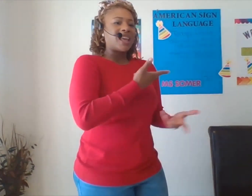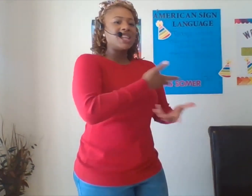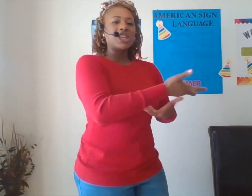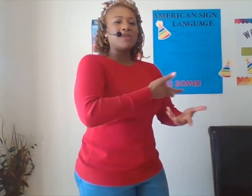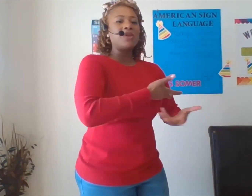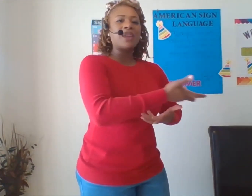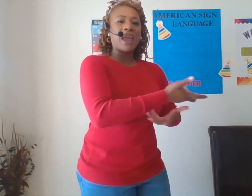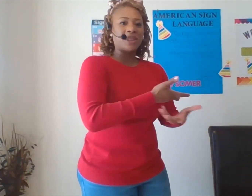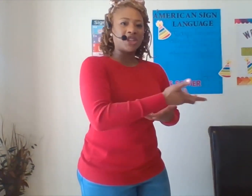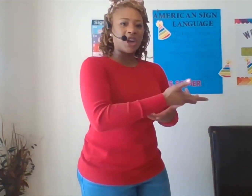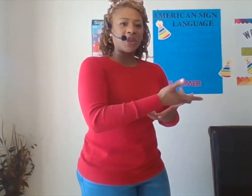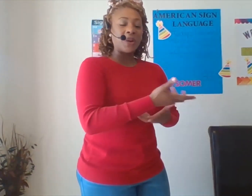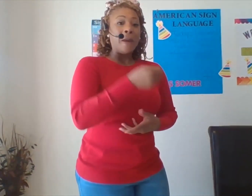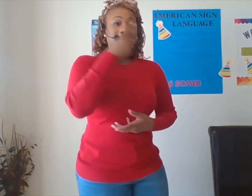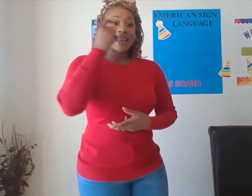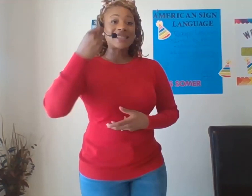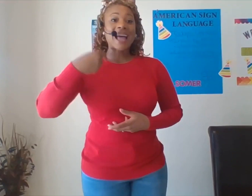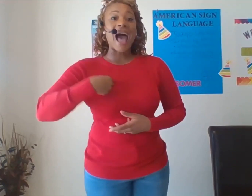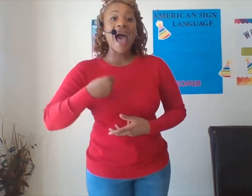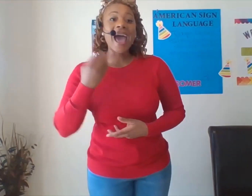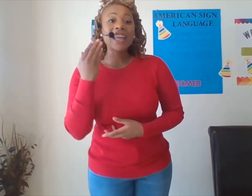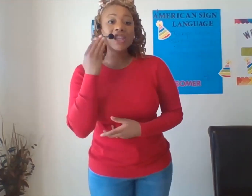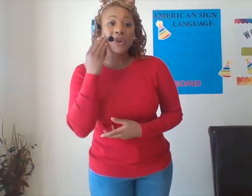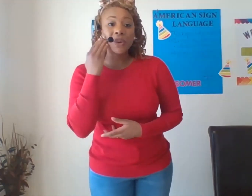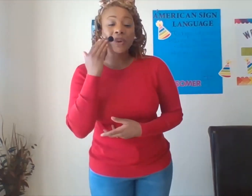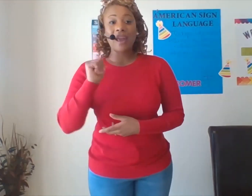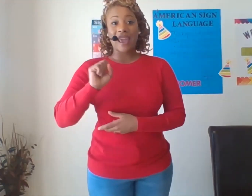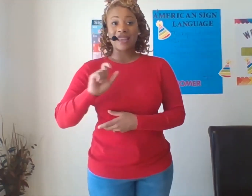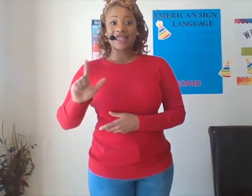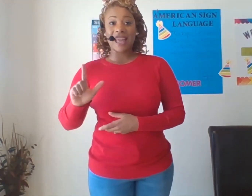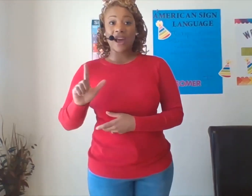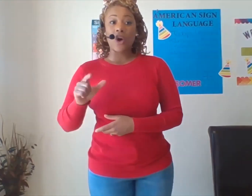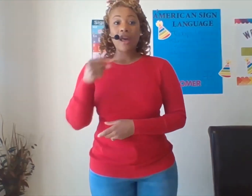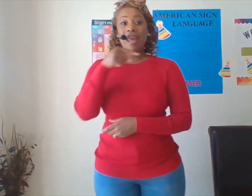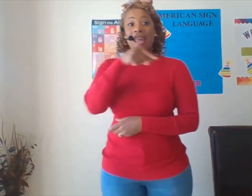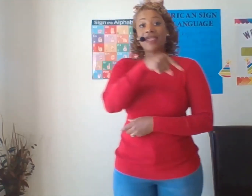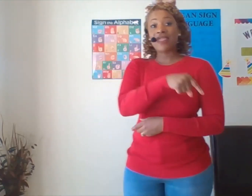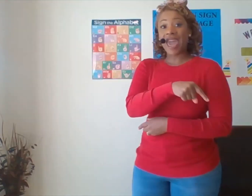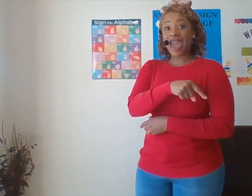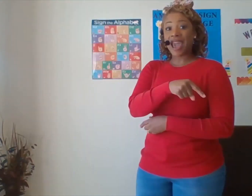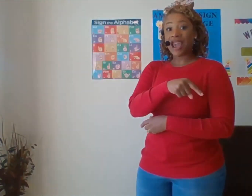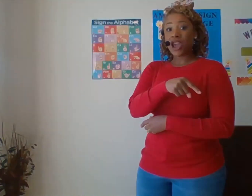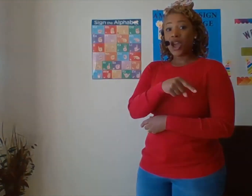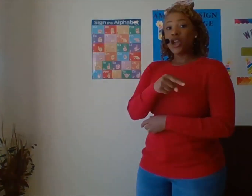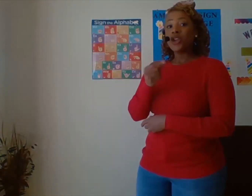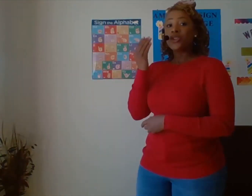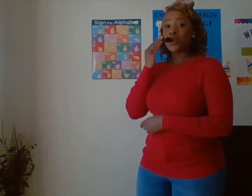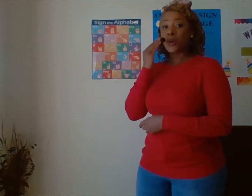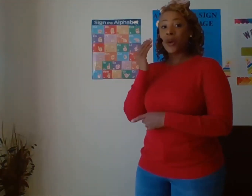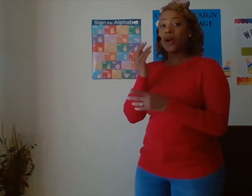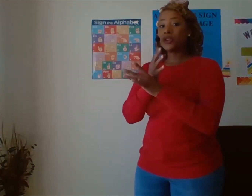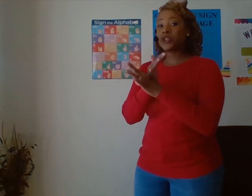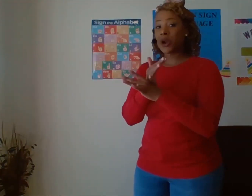couldn't communicate with each other because I knew ASL and they knew German